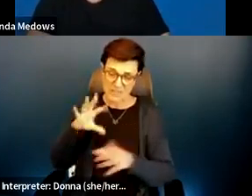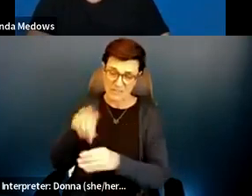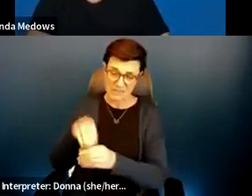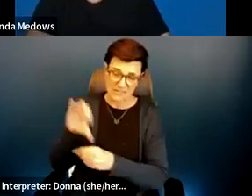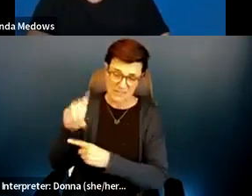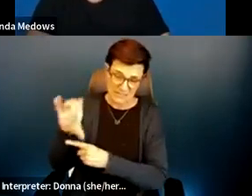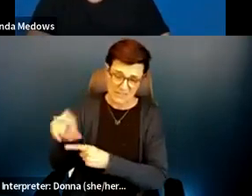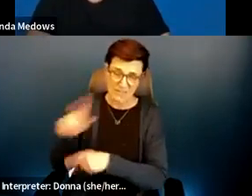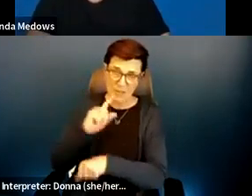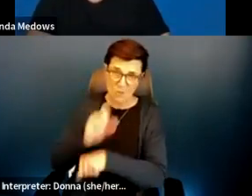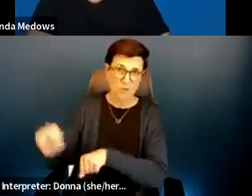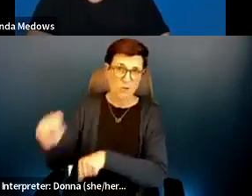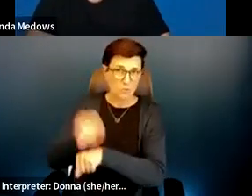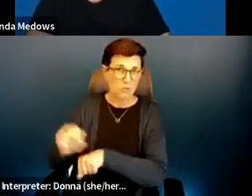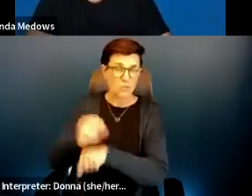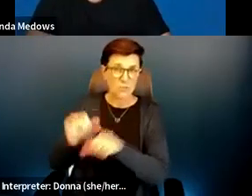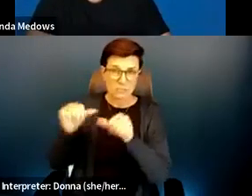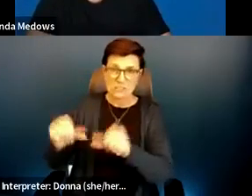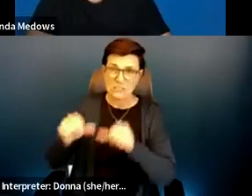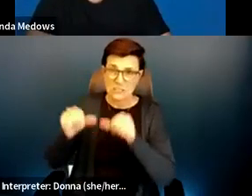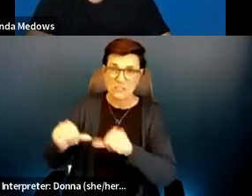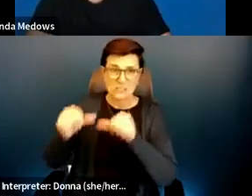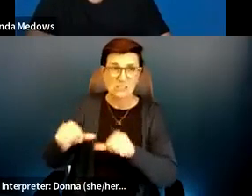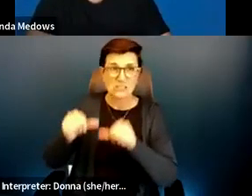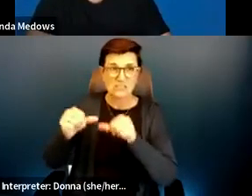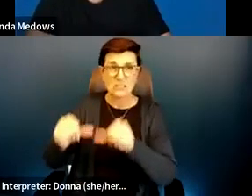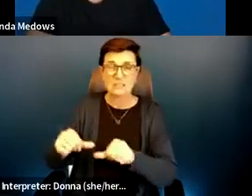the scenes to make all of what you've heard today happen,